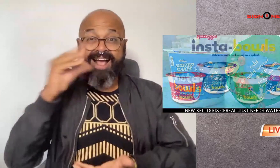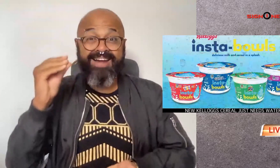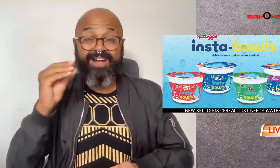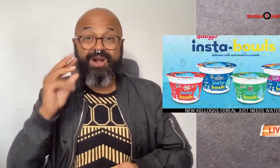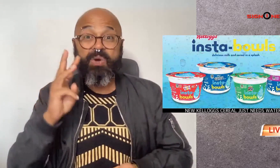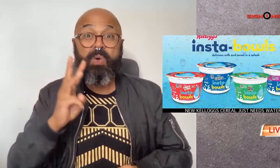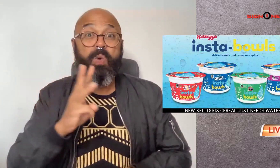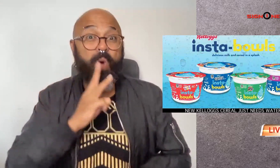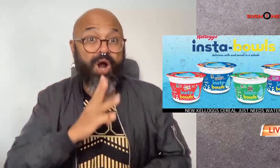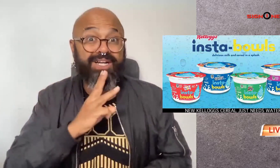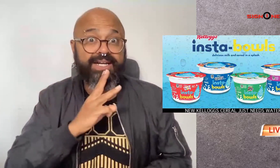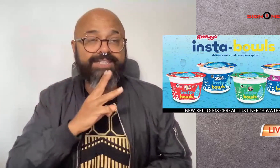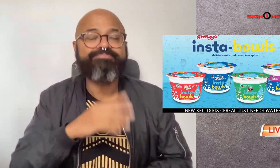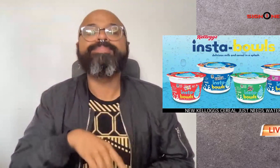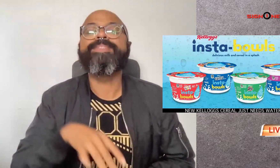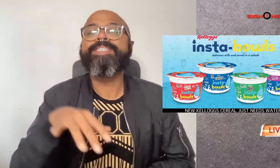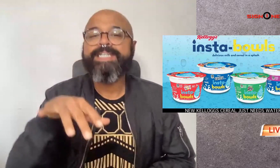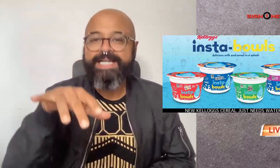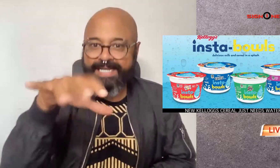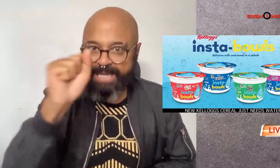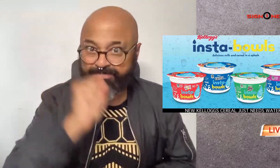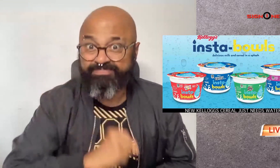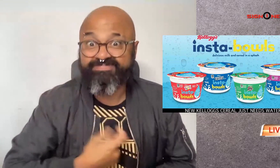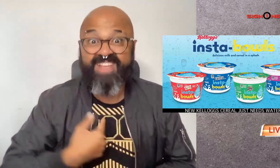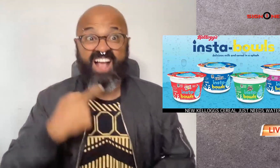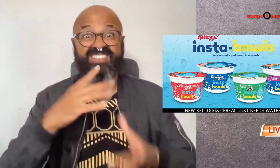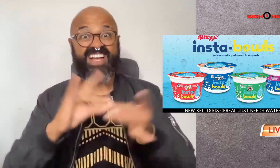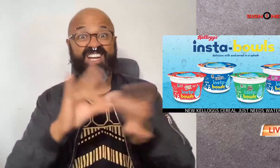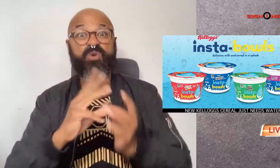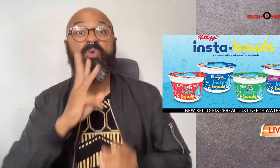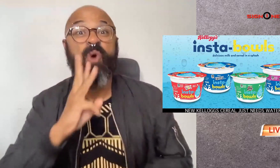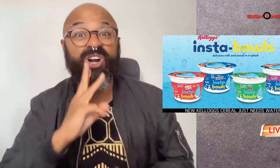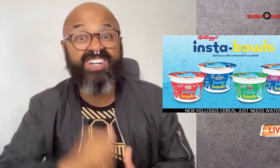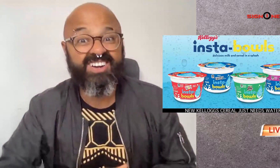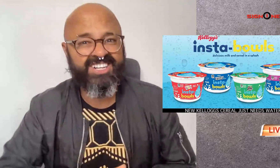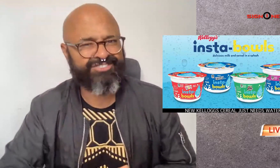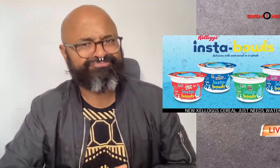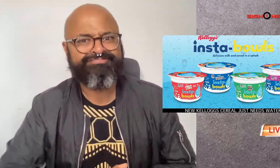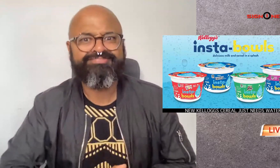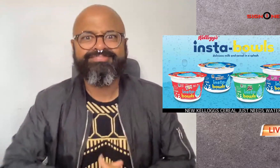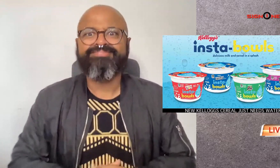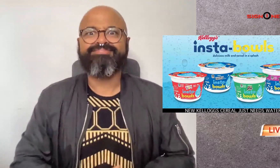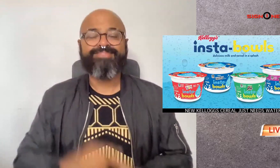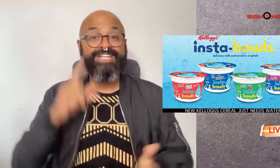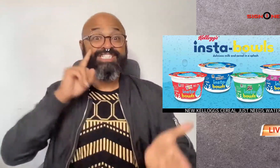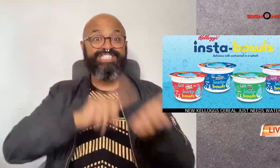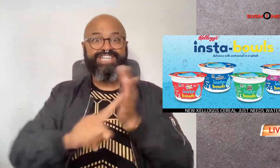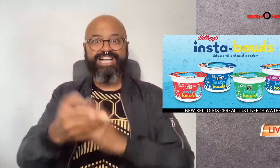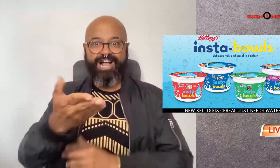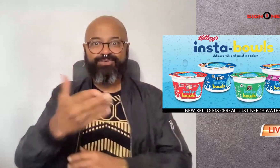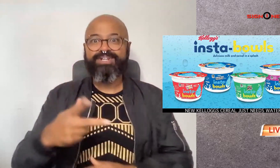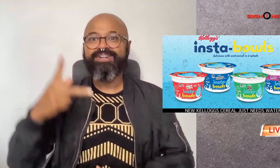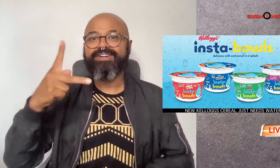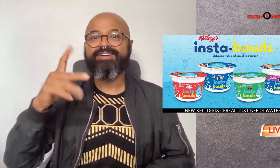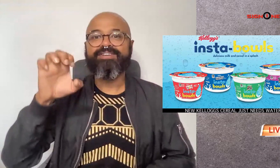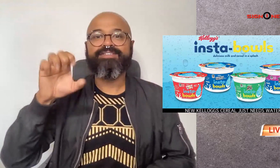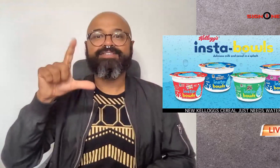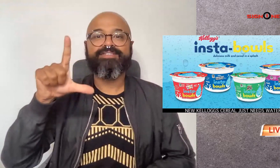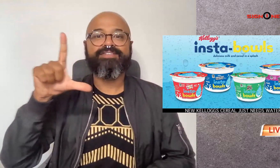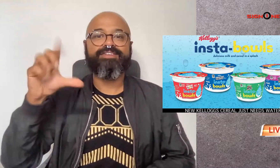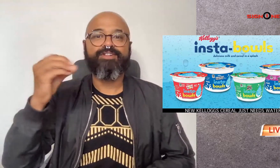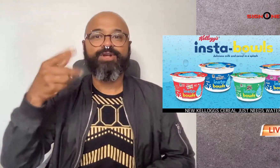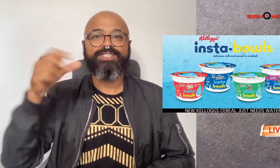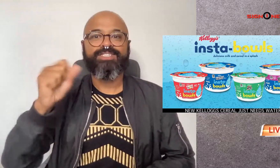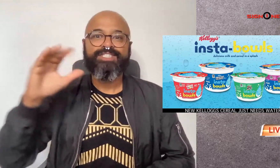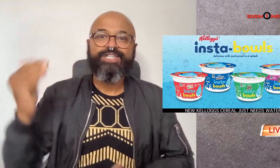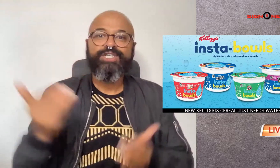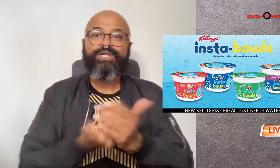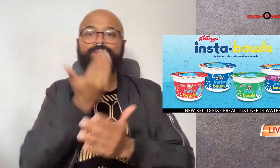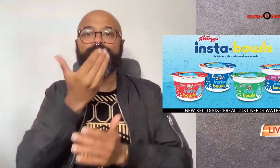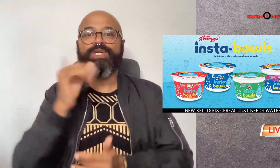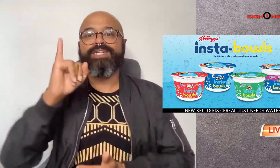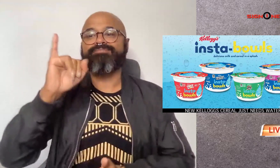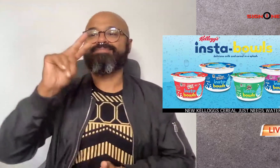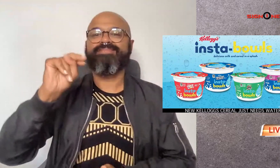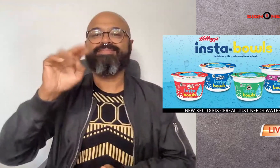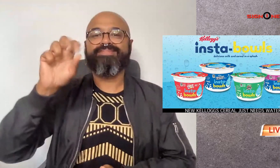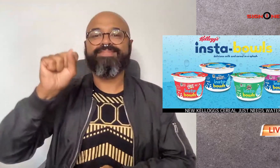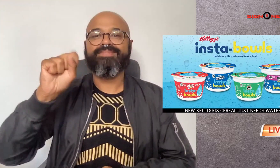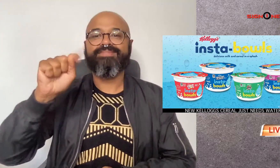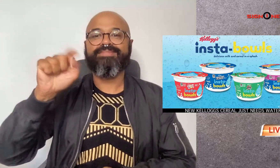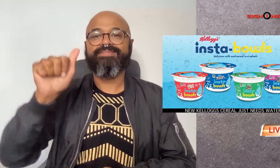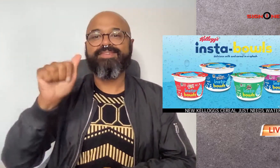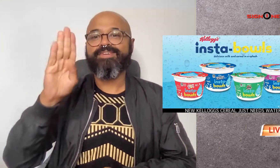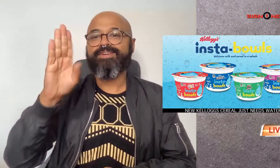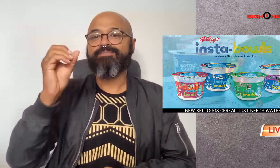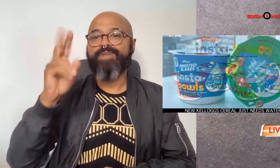and water yep I said water check out Kellogg's new Instabowls